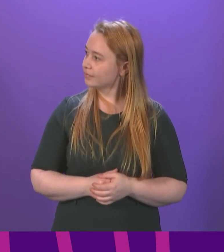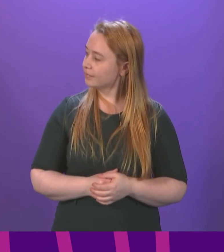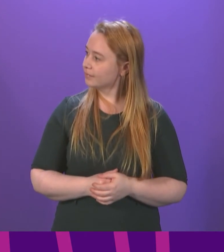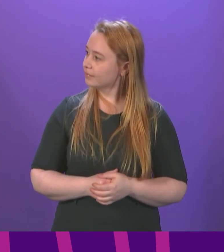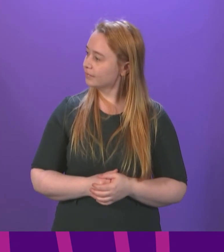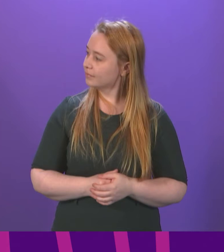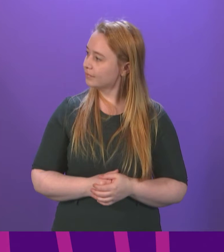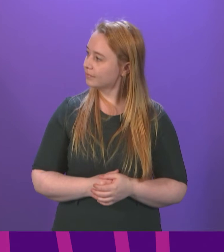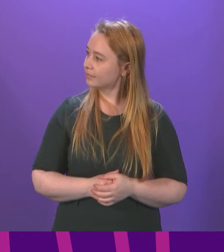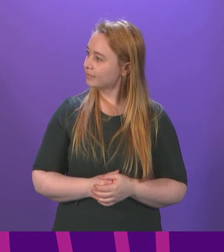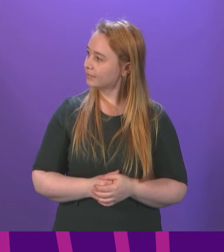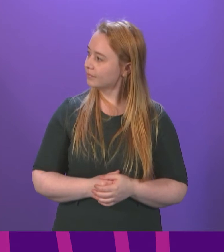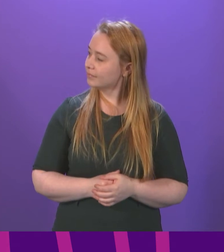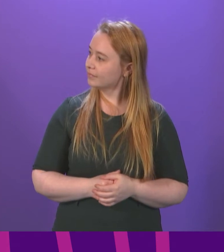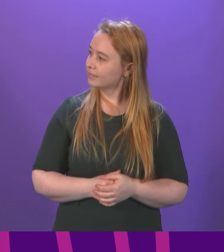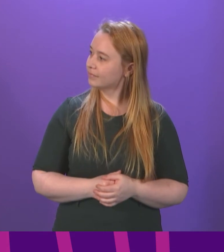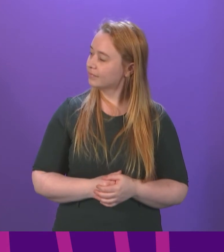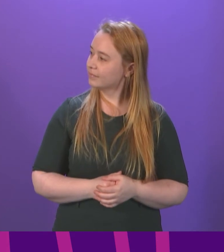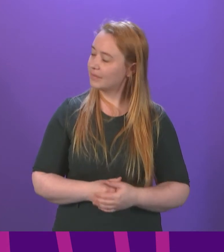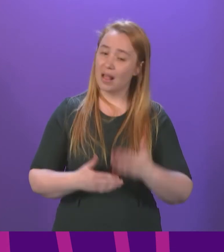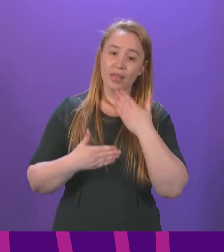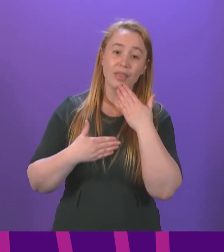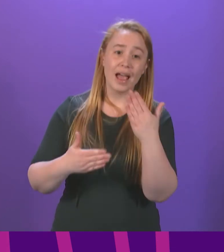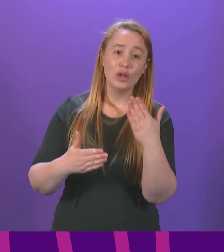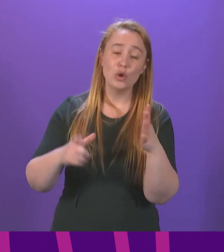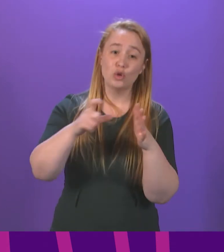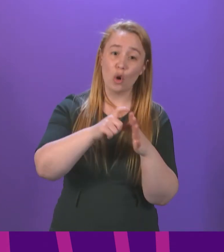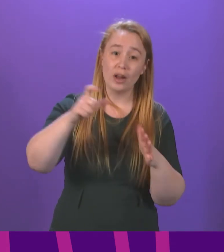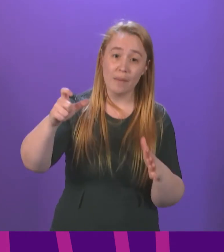Mairi Gougeon: I thank Donald Cameron for raising those questions.